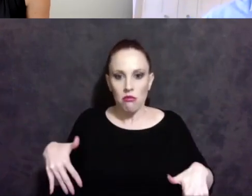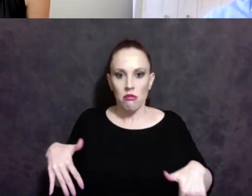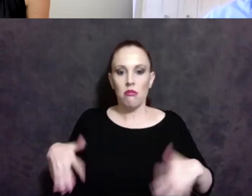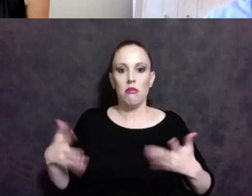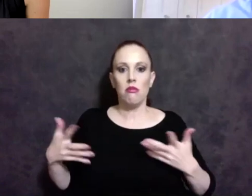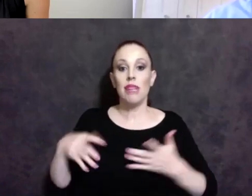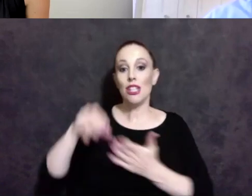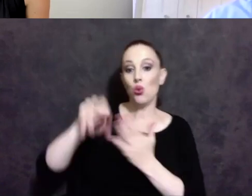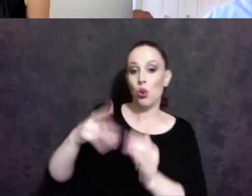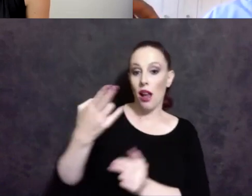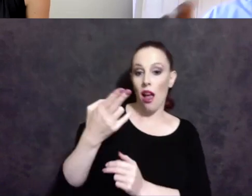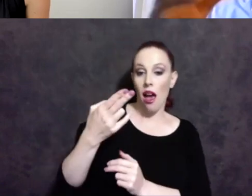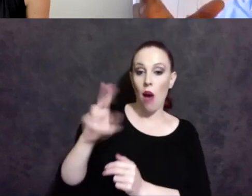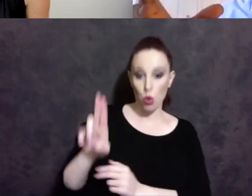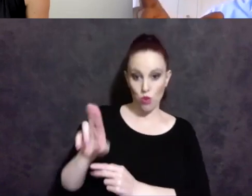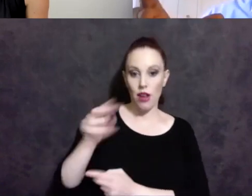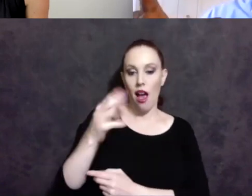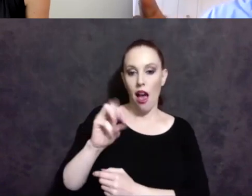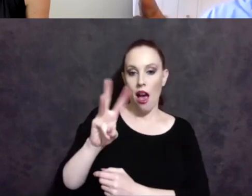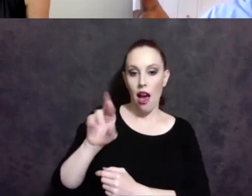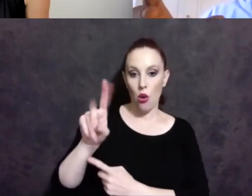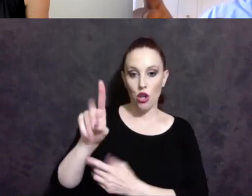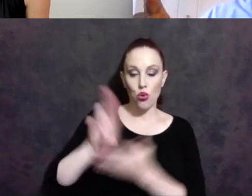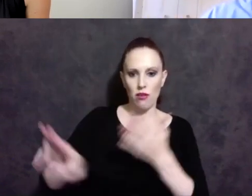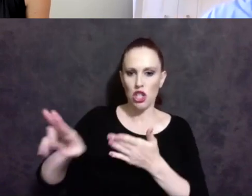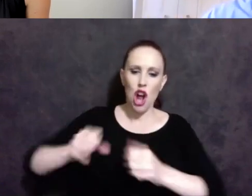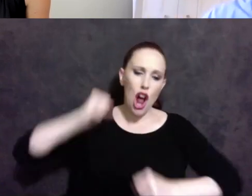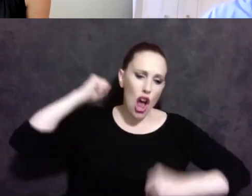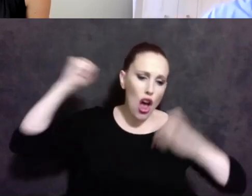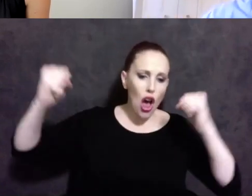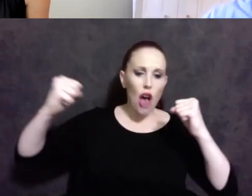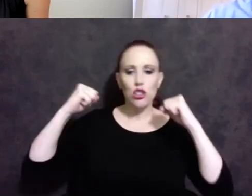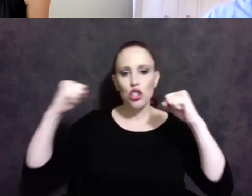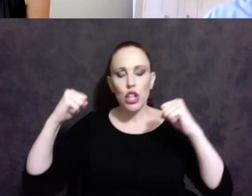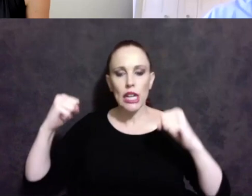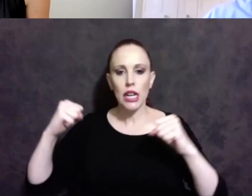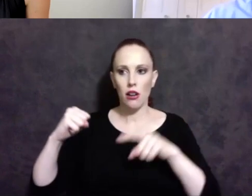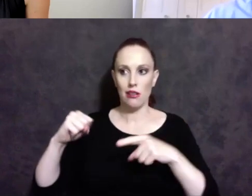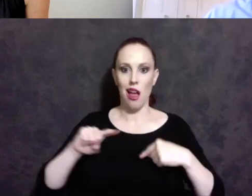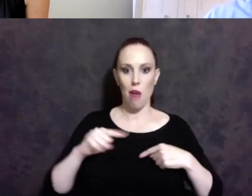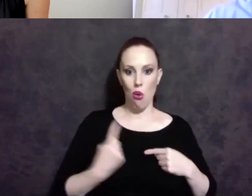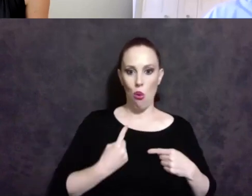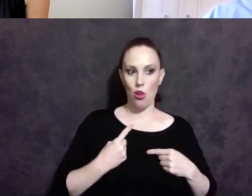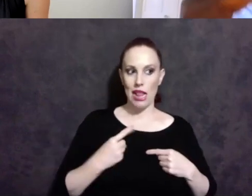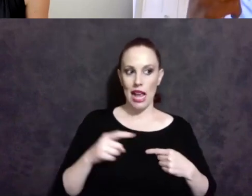Howard University cheered. Me being that only African American in that environment, in a